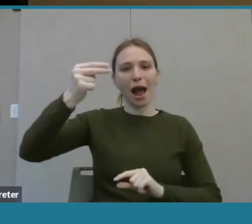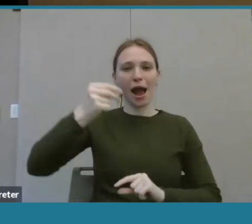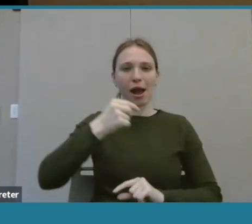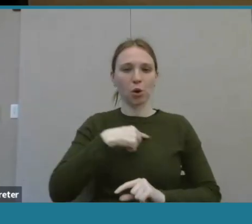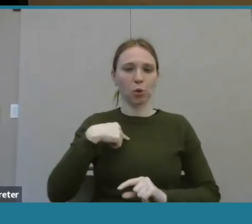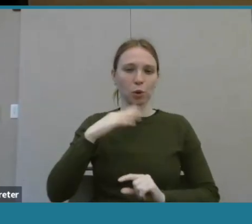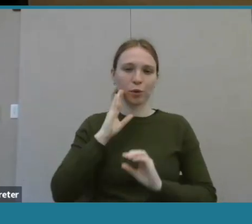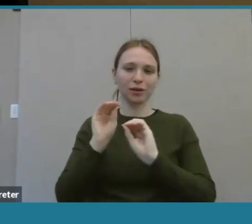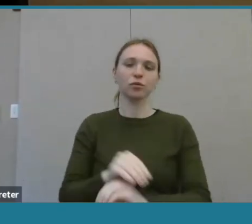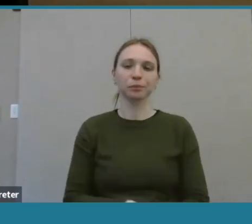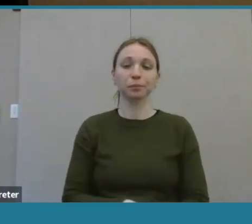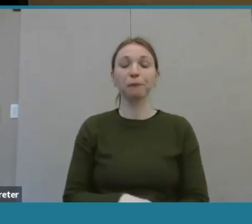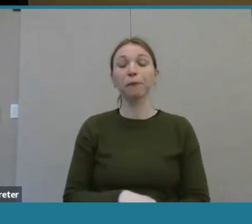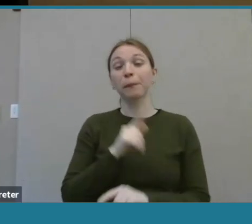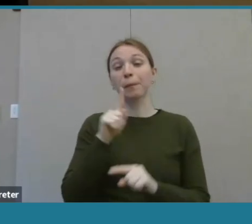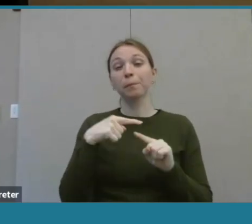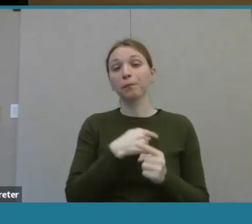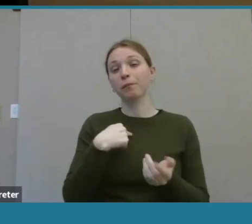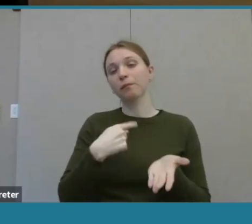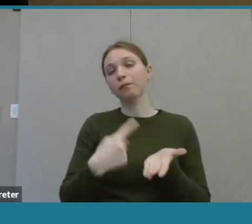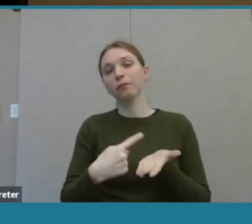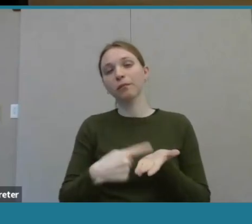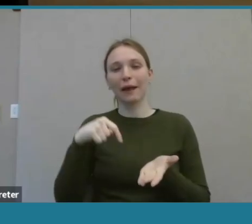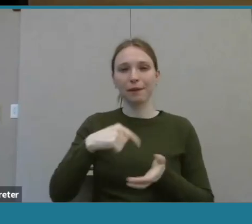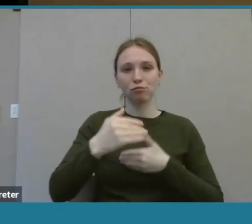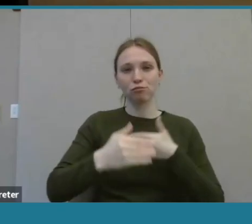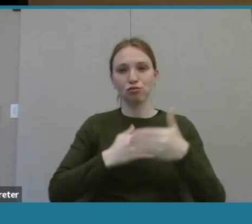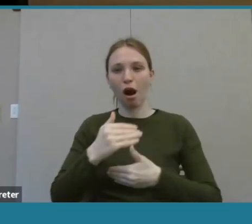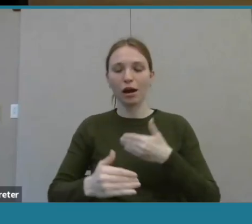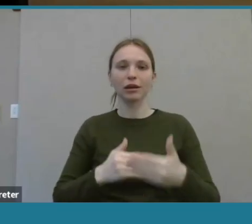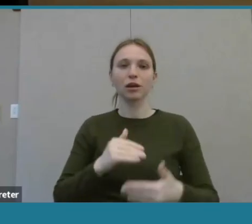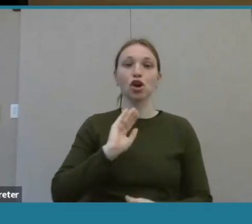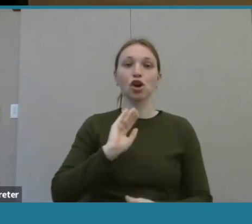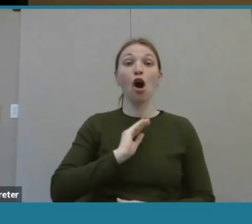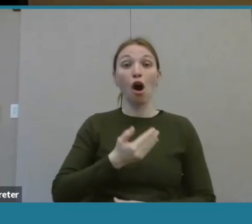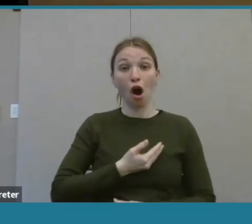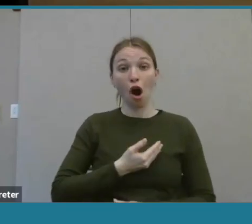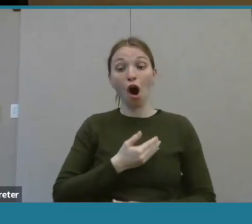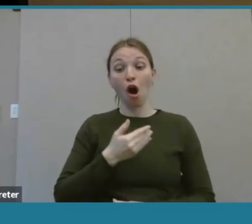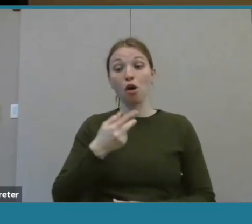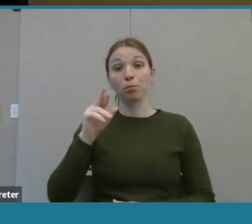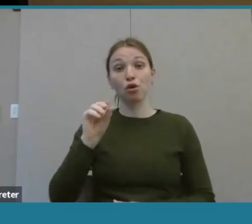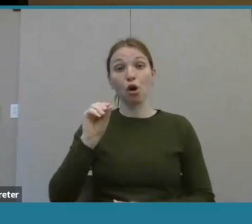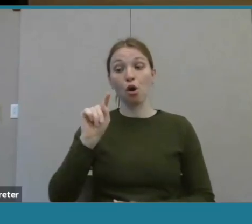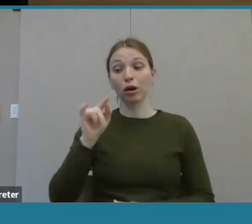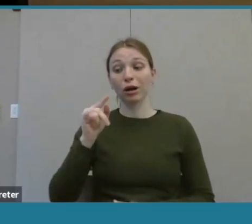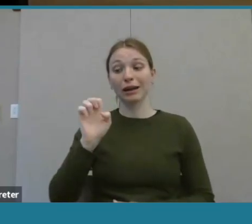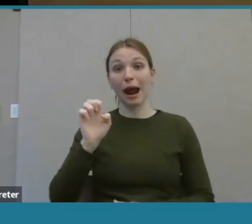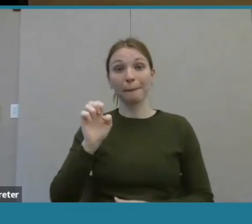So, you know, when we're talking about this iterative process, our prototyping processes got better, and the questions that we asked, how we asked, of the zoo got better.